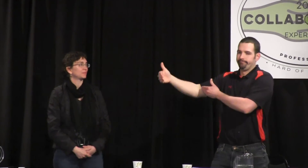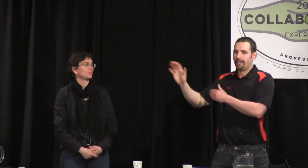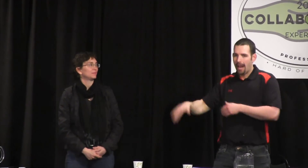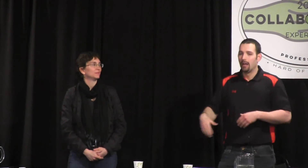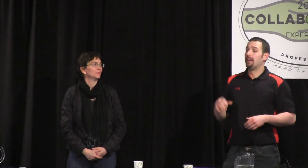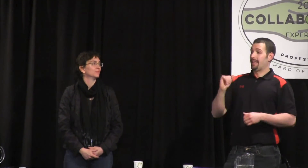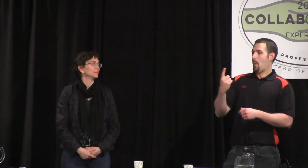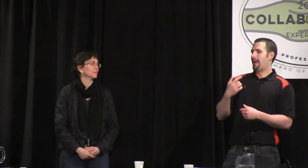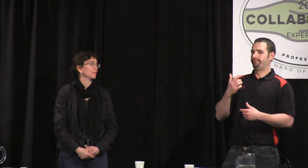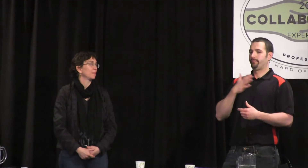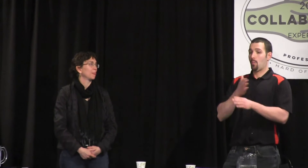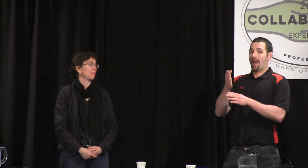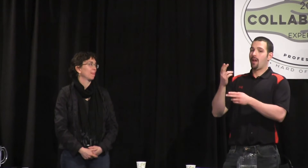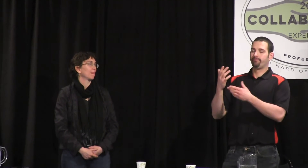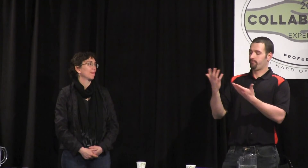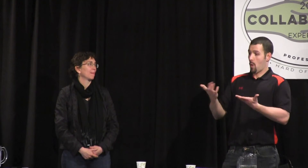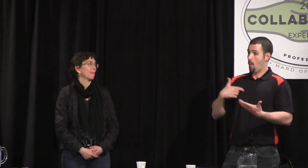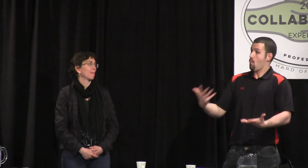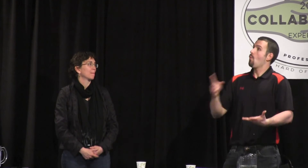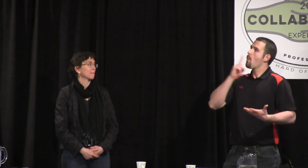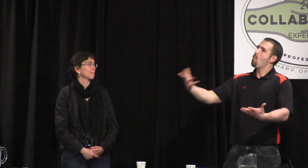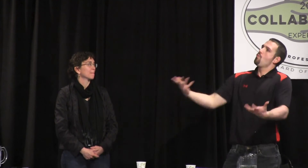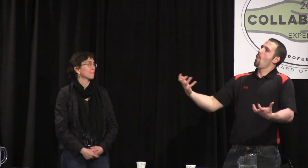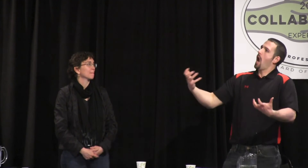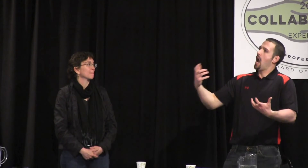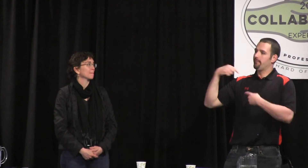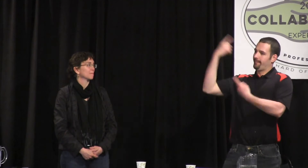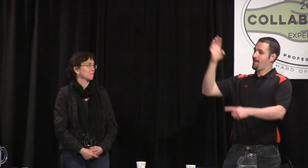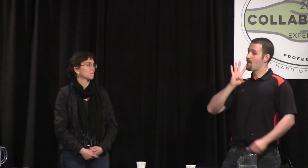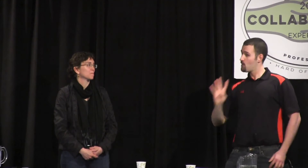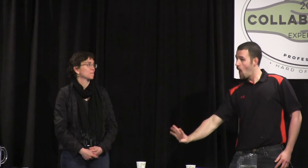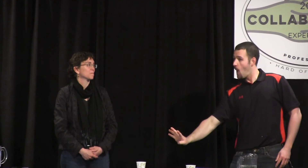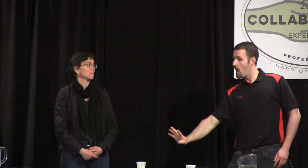Kyle: I'm thinking one of the things with a career that I want,